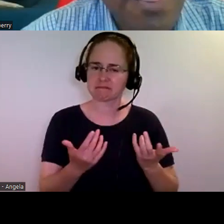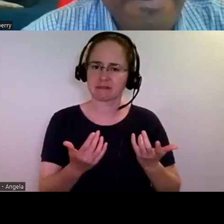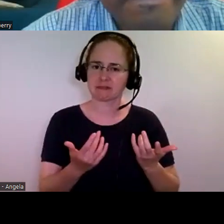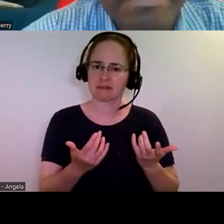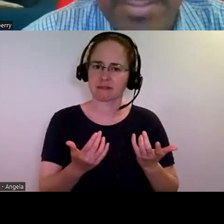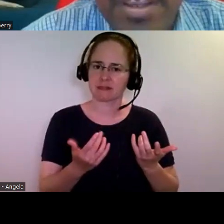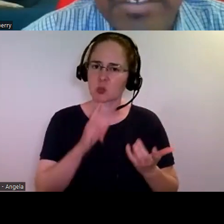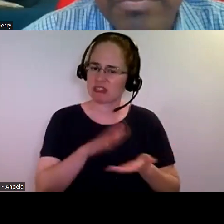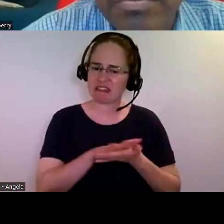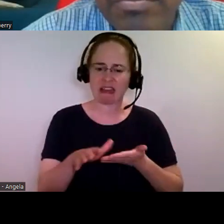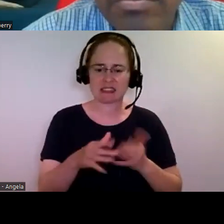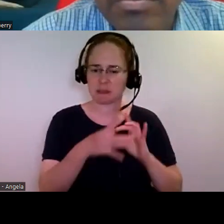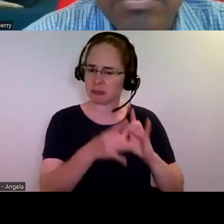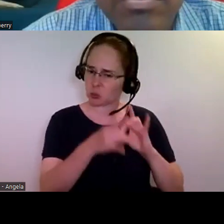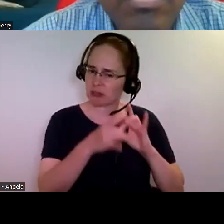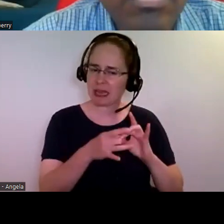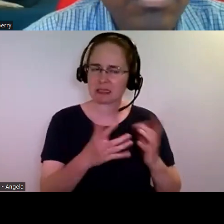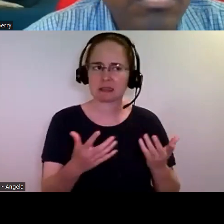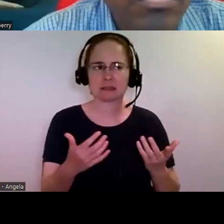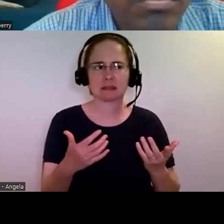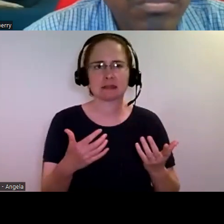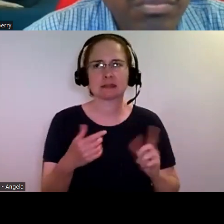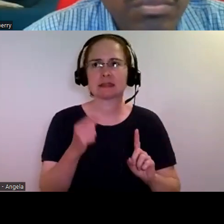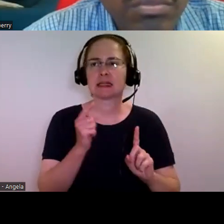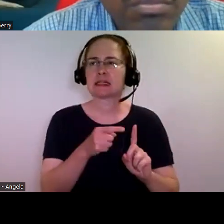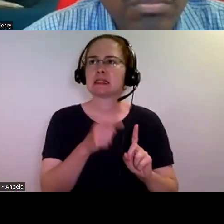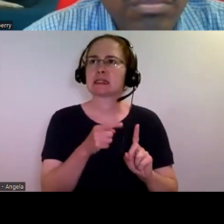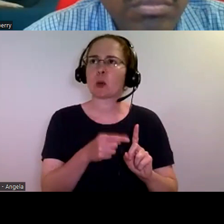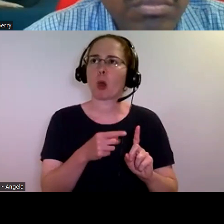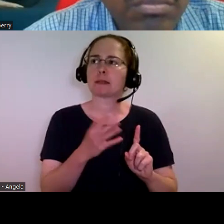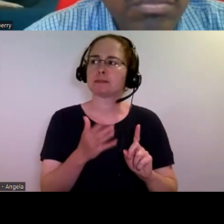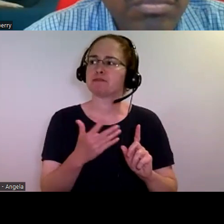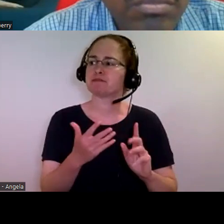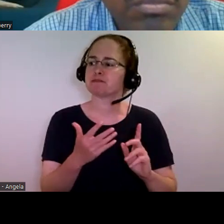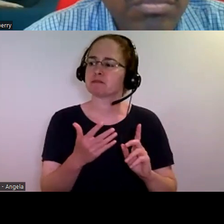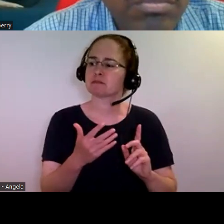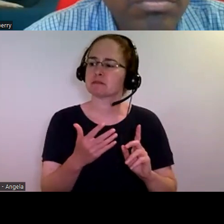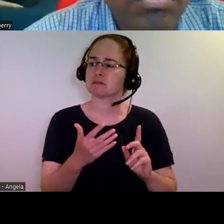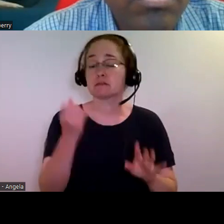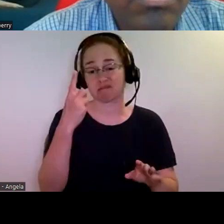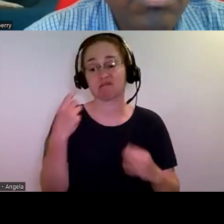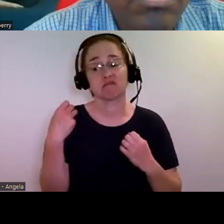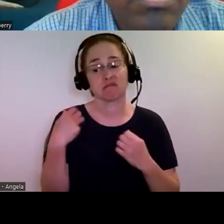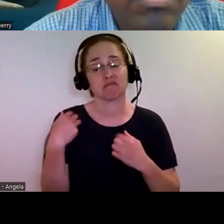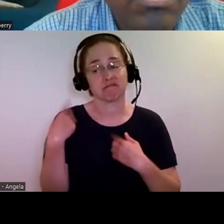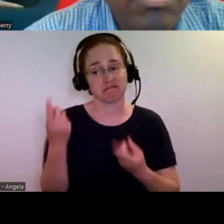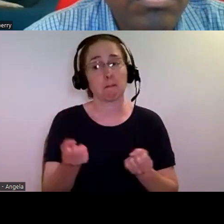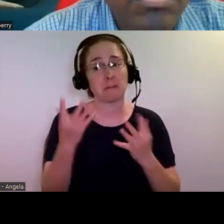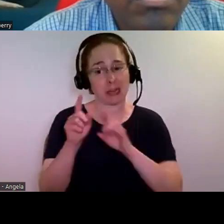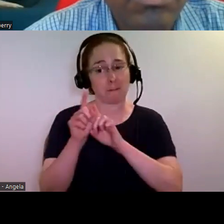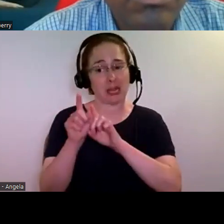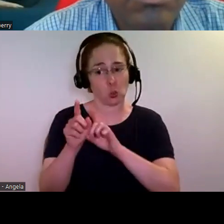so nice. Having someone who -- I've had a lot of mentors who like are, you know,